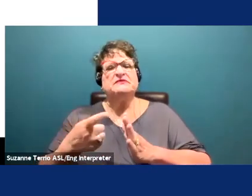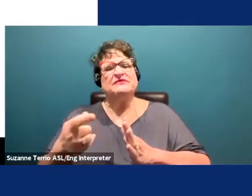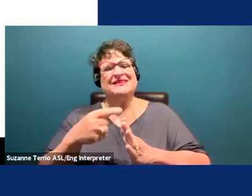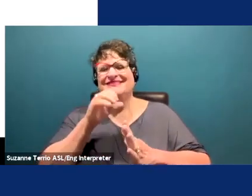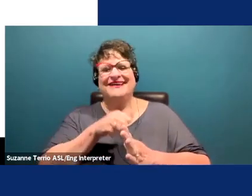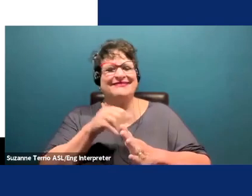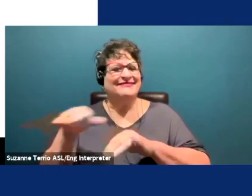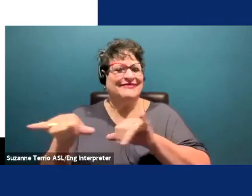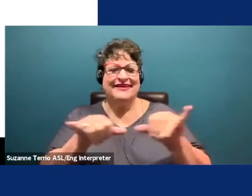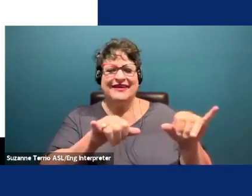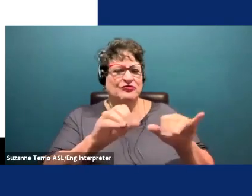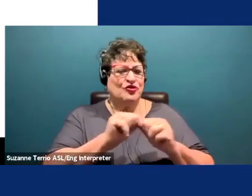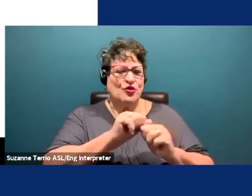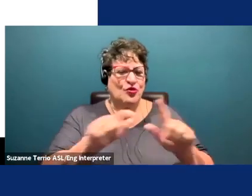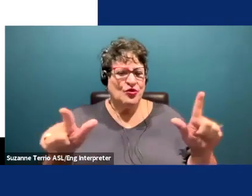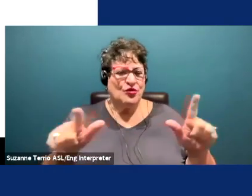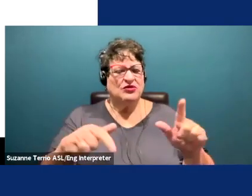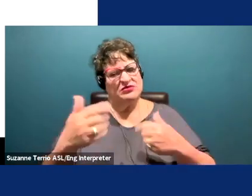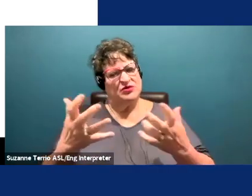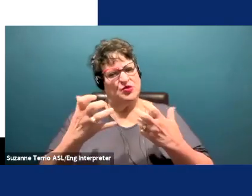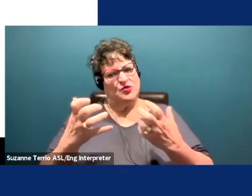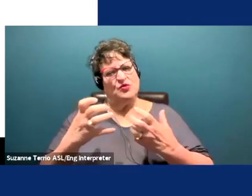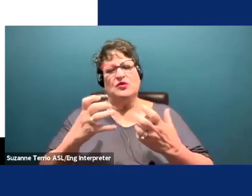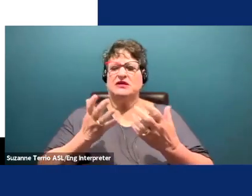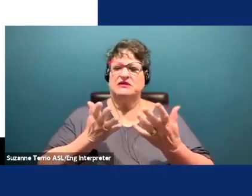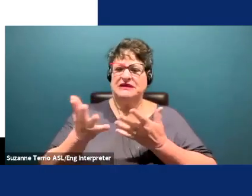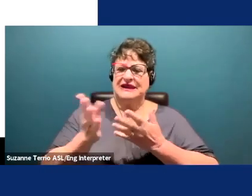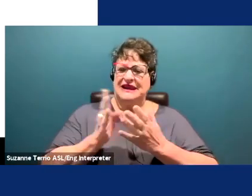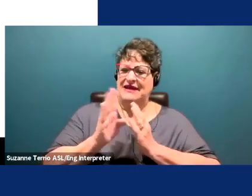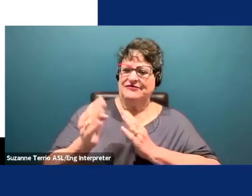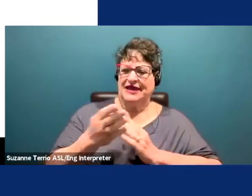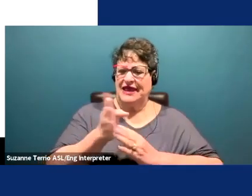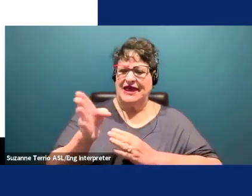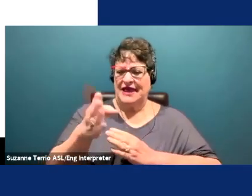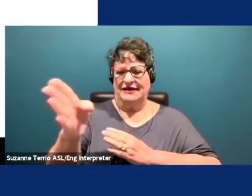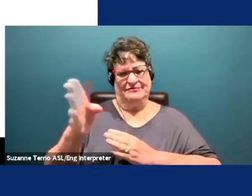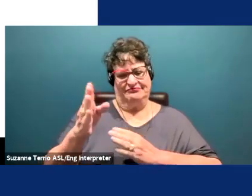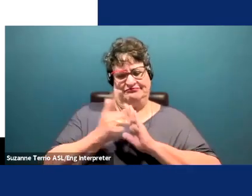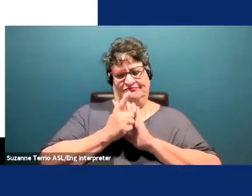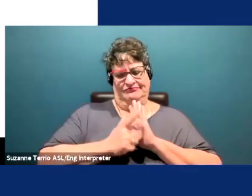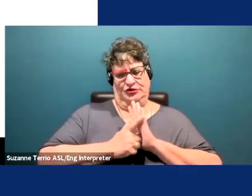your own attorney client relationship and help you provide more information to providers on what they can look